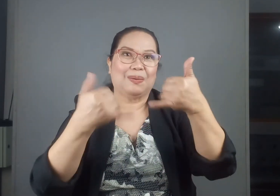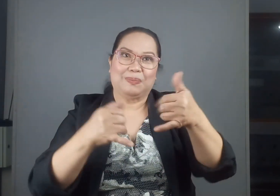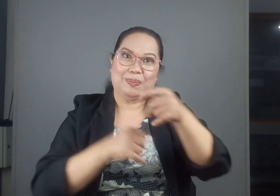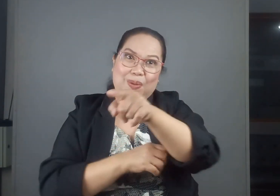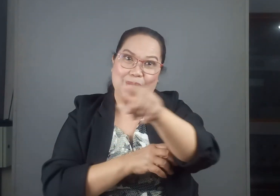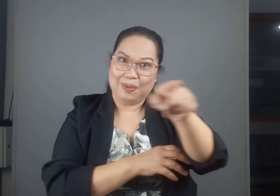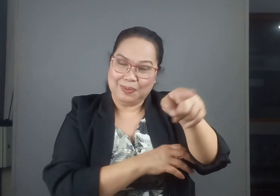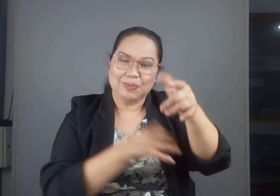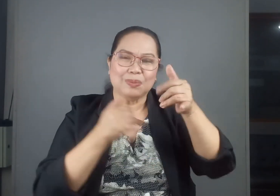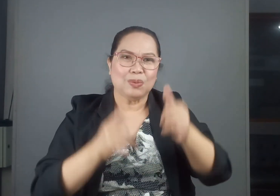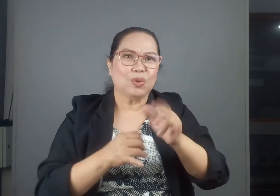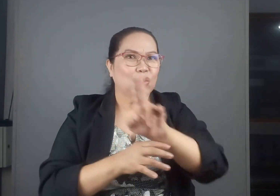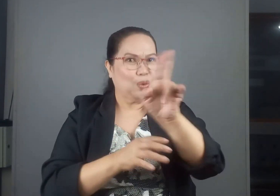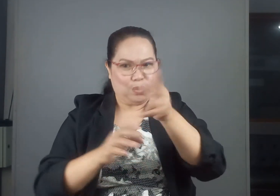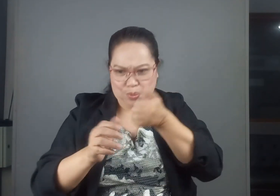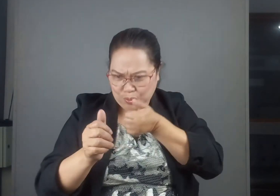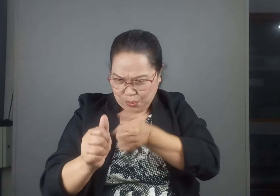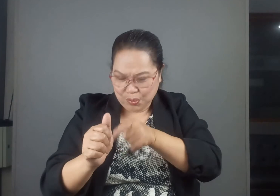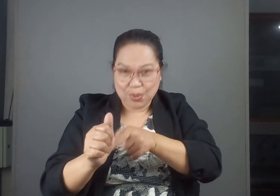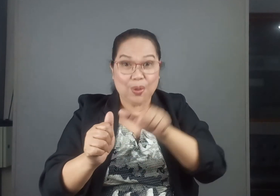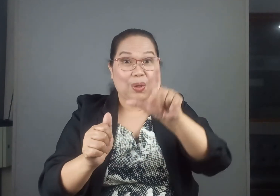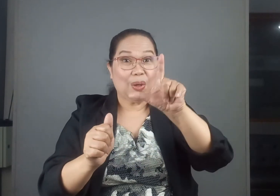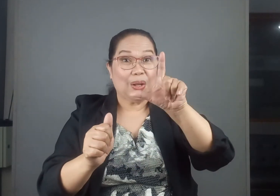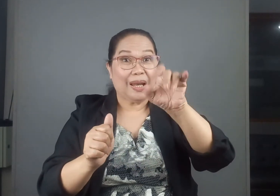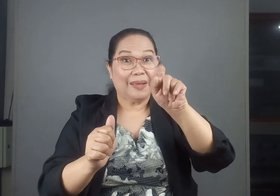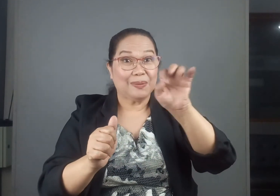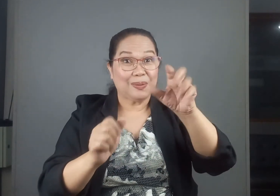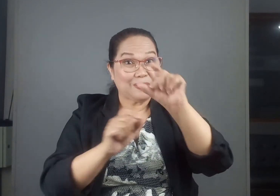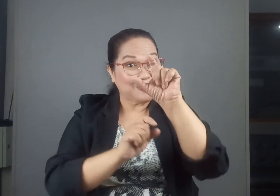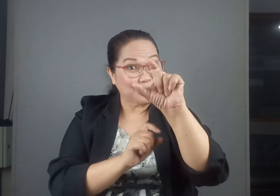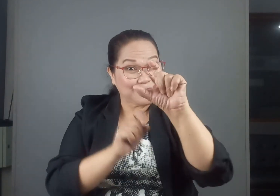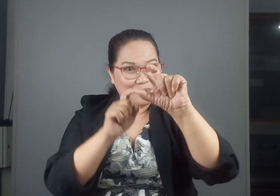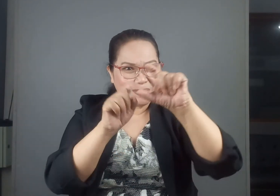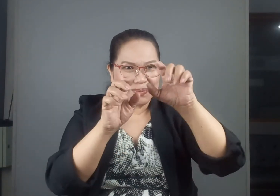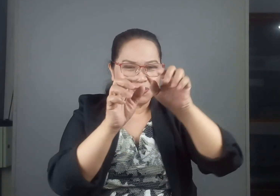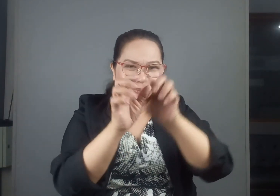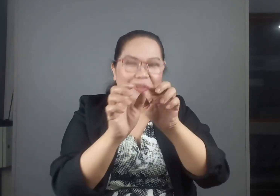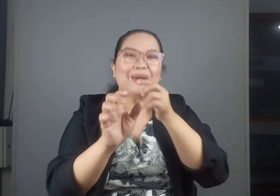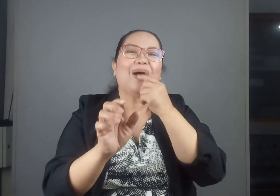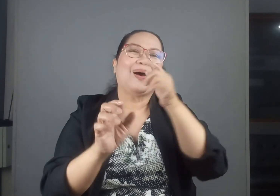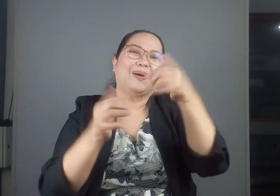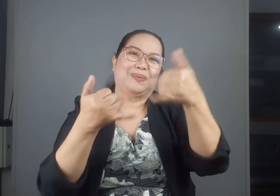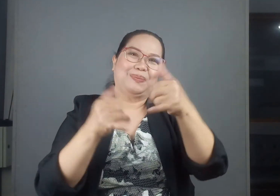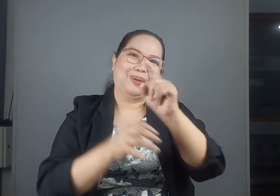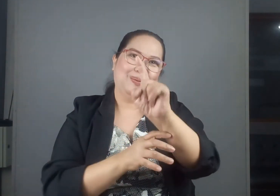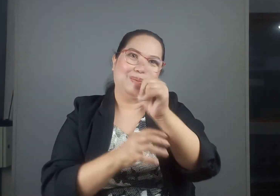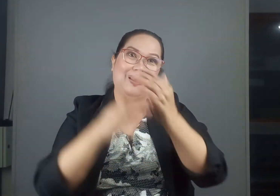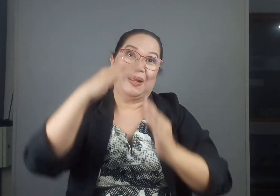alphabet sheet. Each letter used is one point but players only get a maximum of ten points